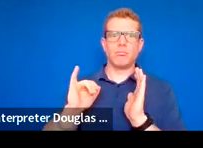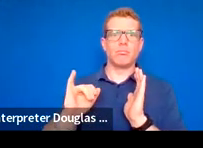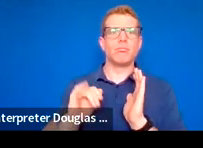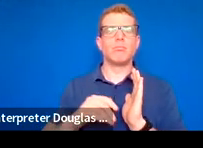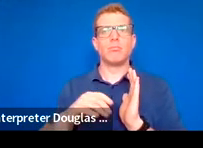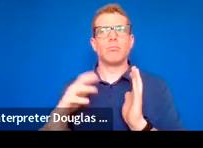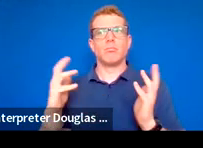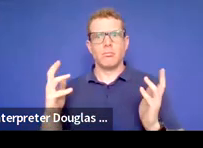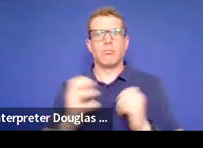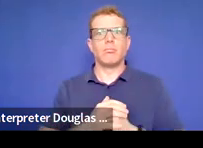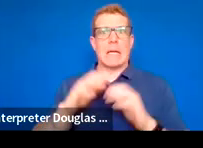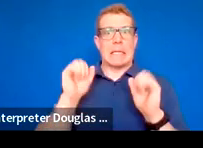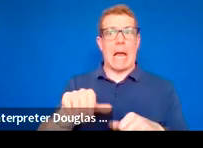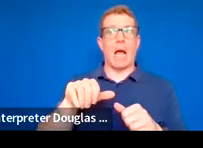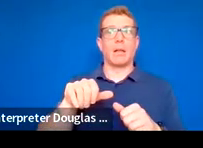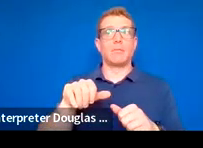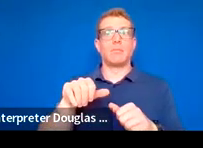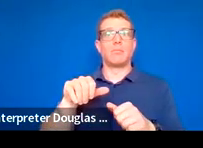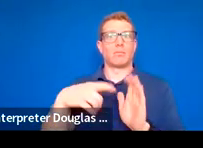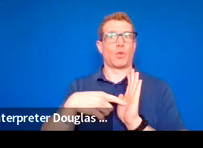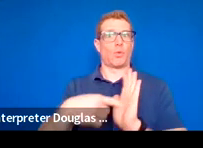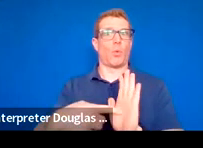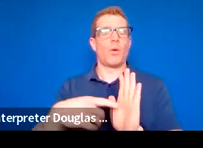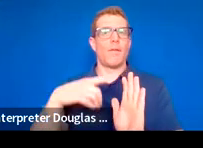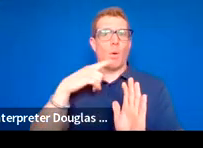So what are we gonna talk about with our doctor when we go?